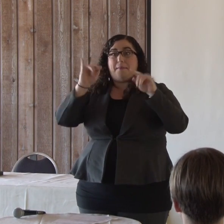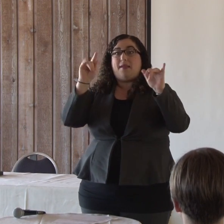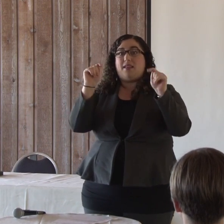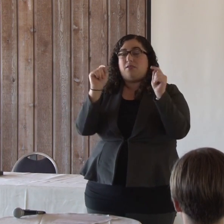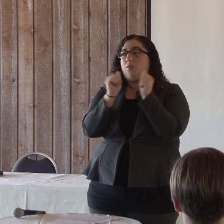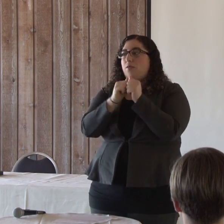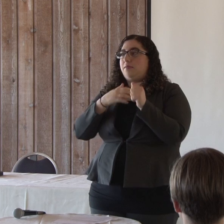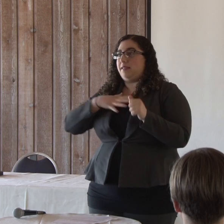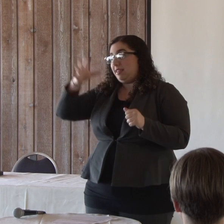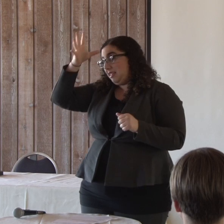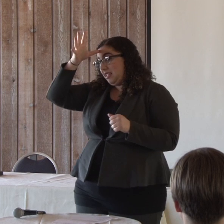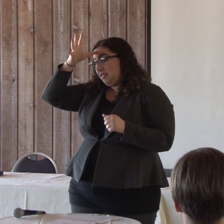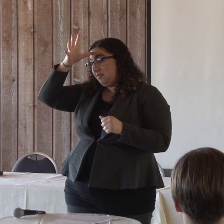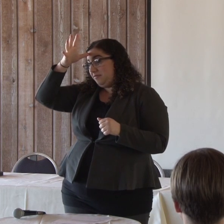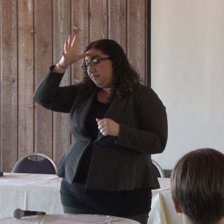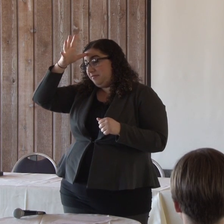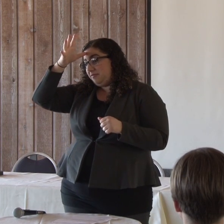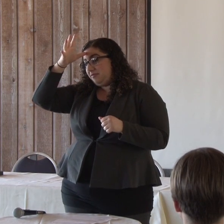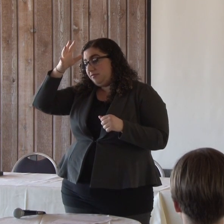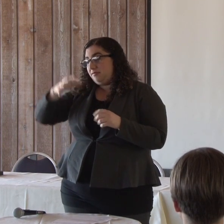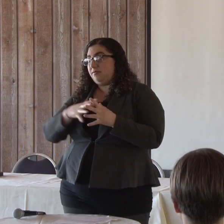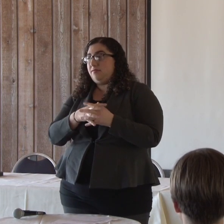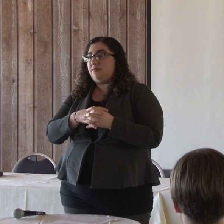One after the other. That caused holes in the wall.